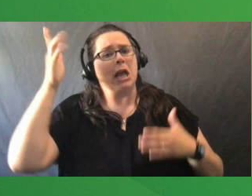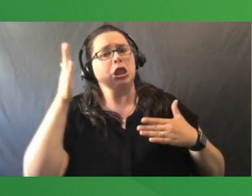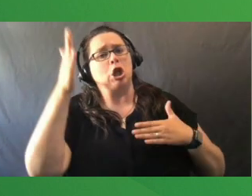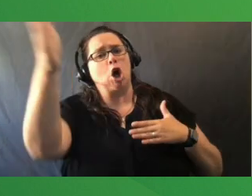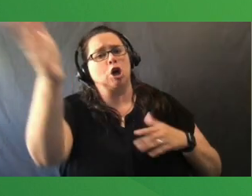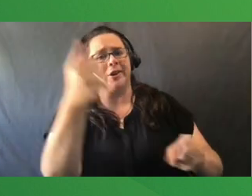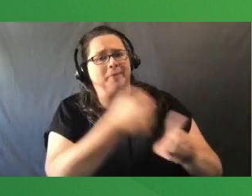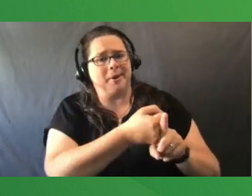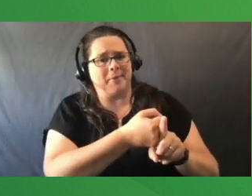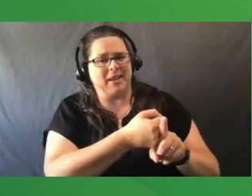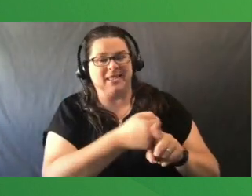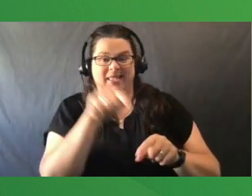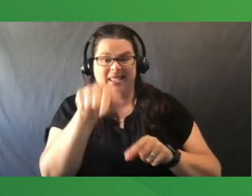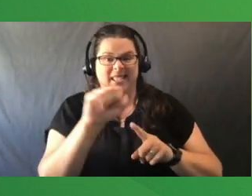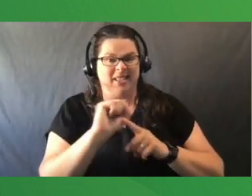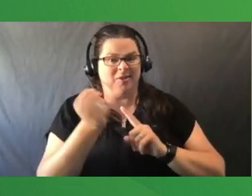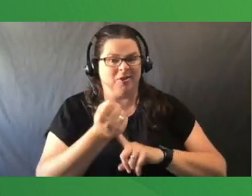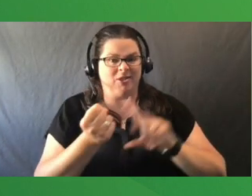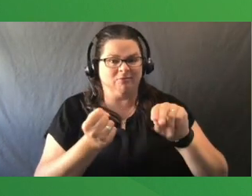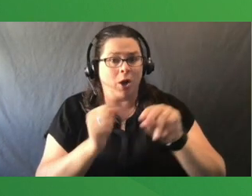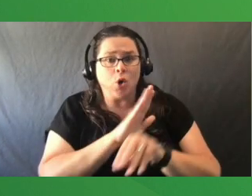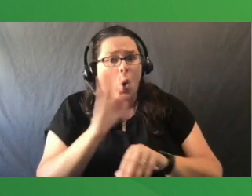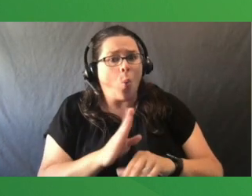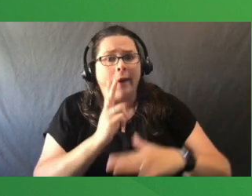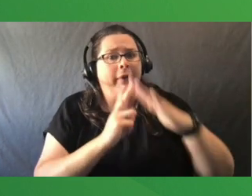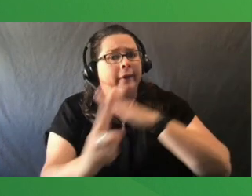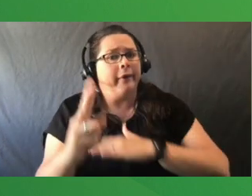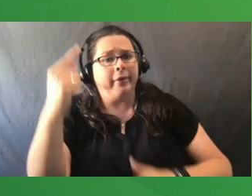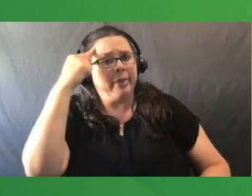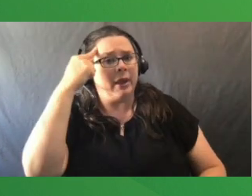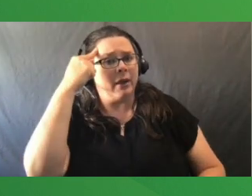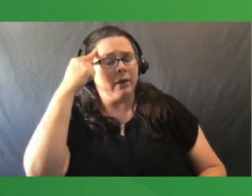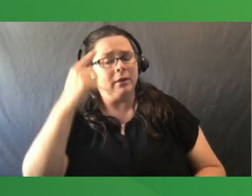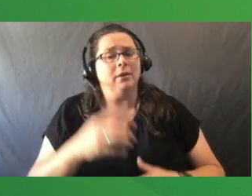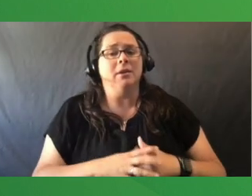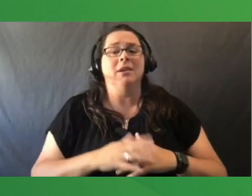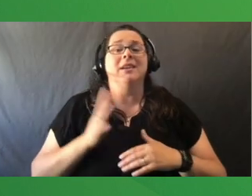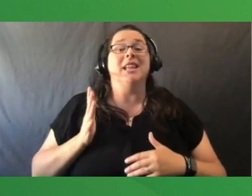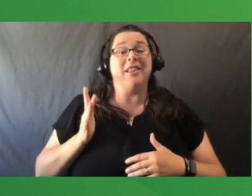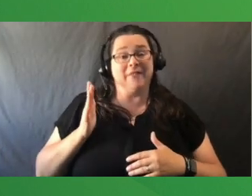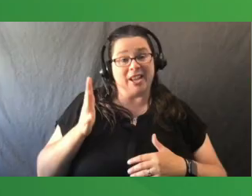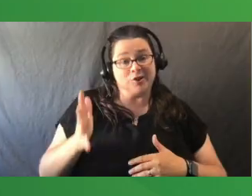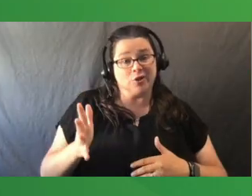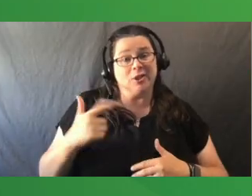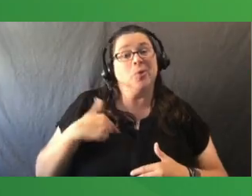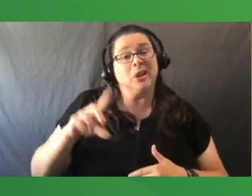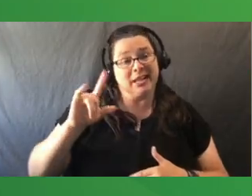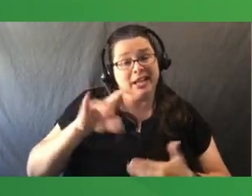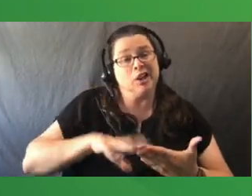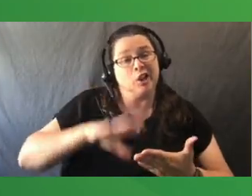In this case, no one even thought about them. But eventually we did learn from the past.